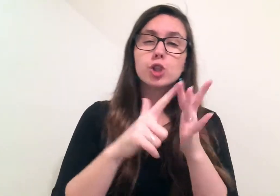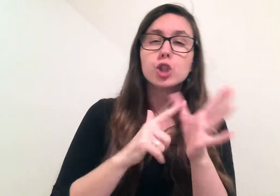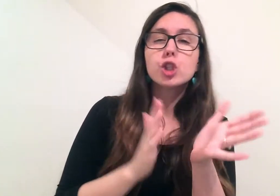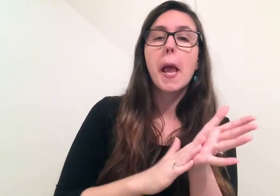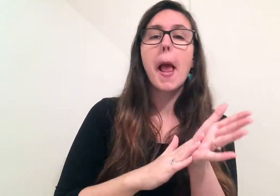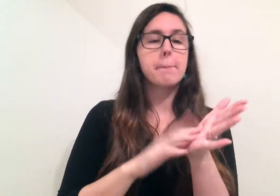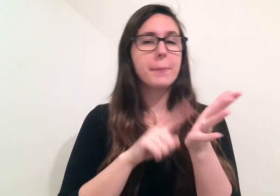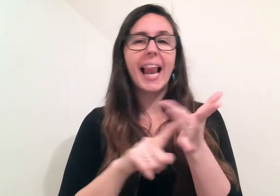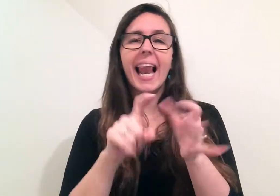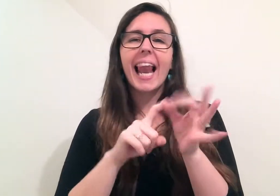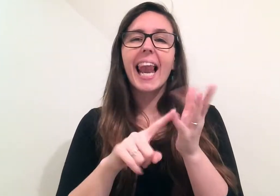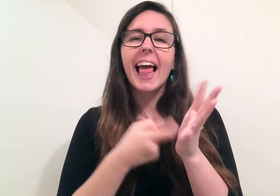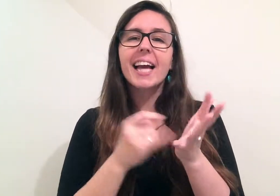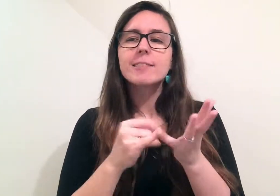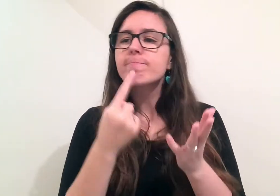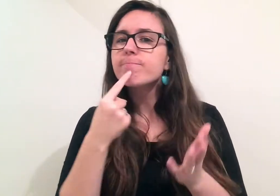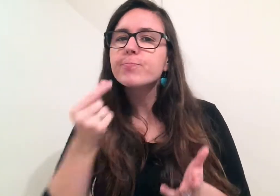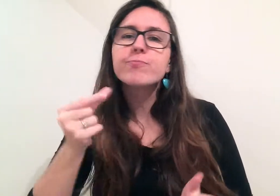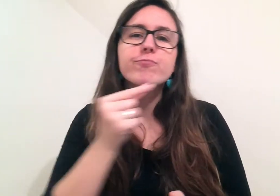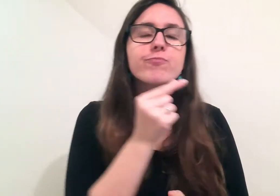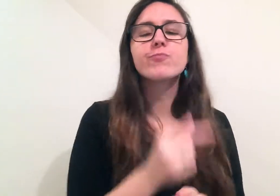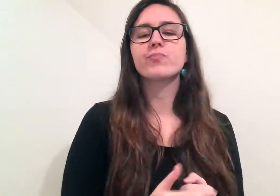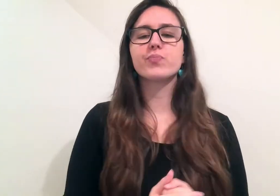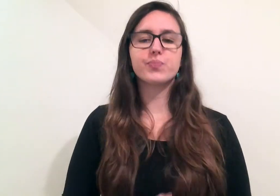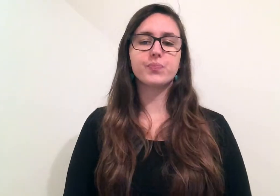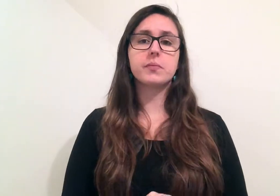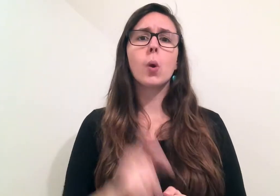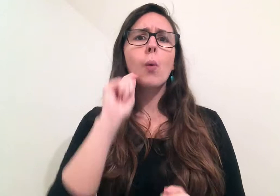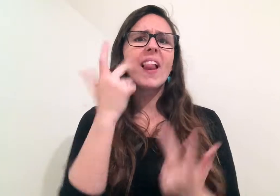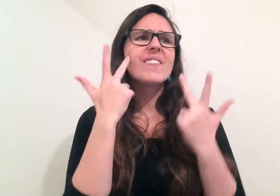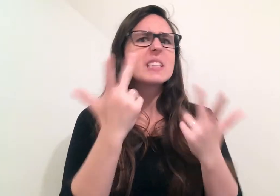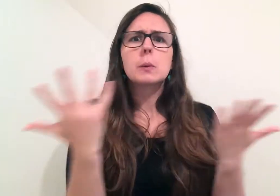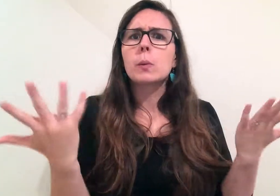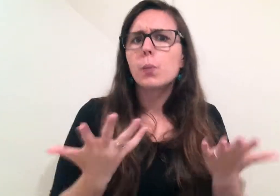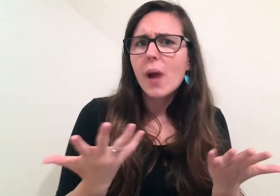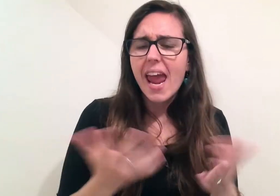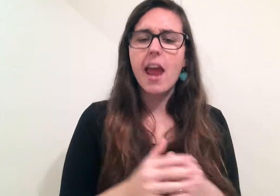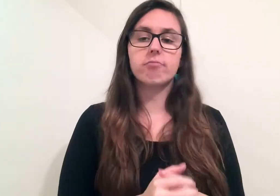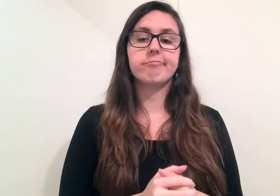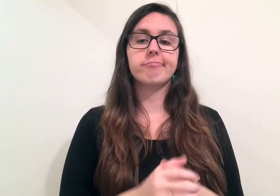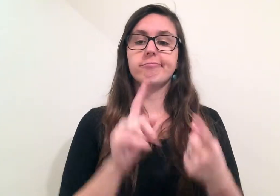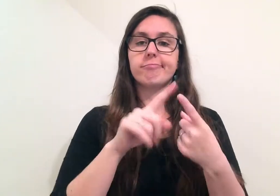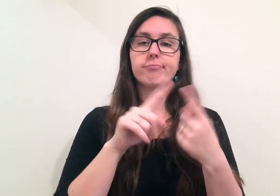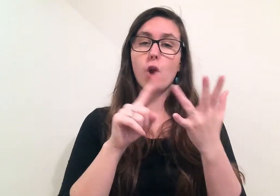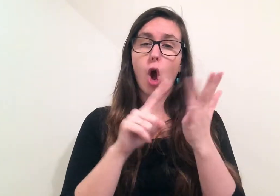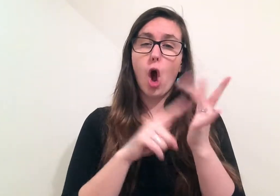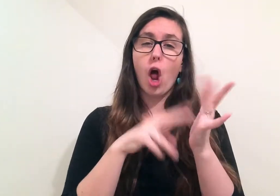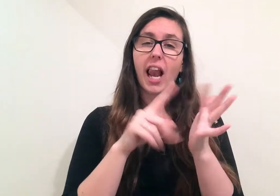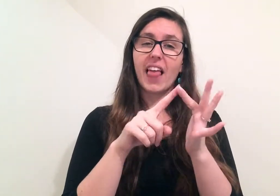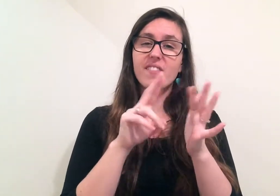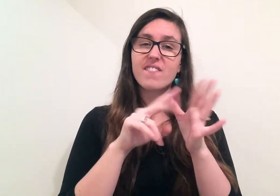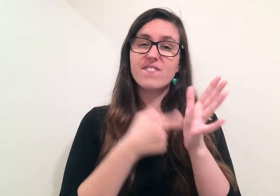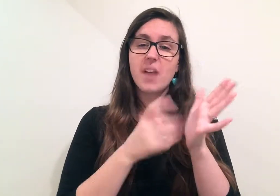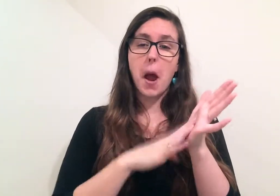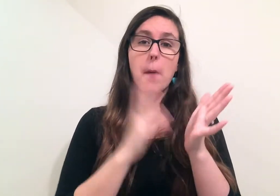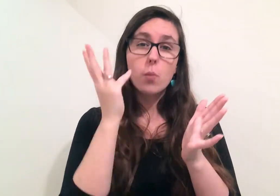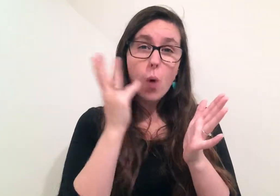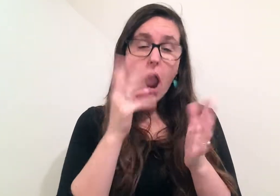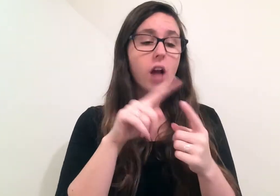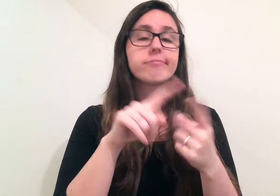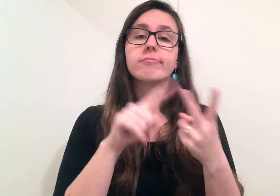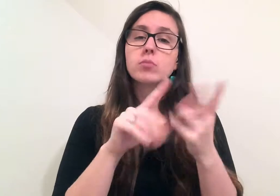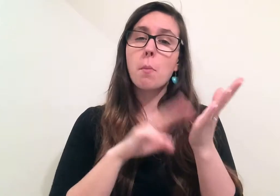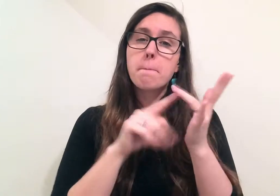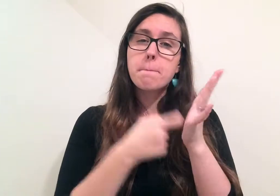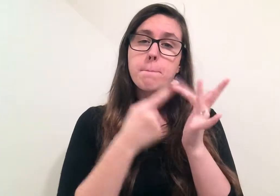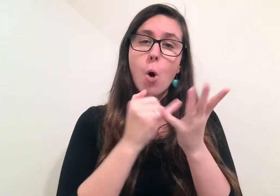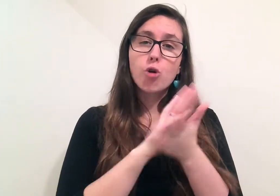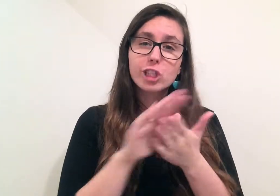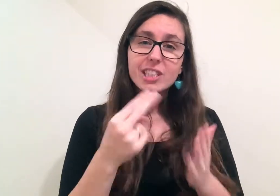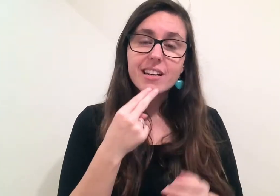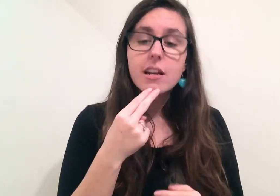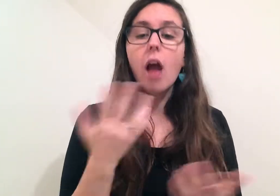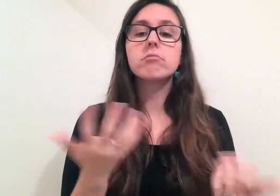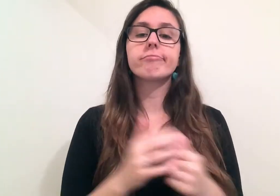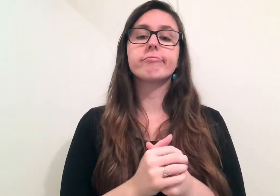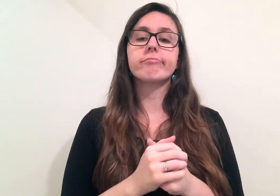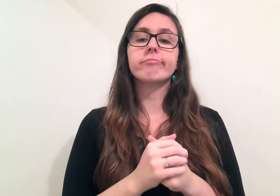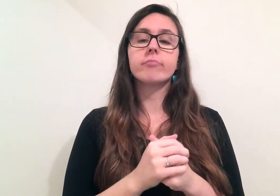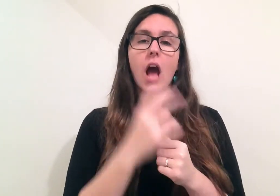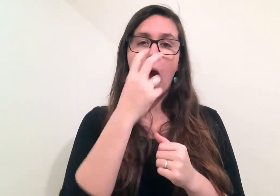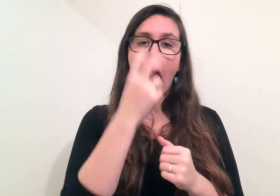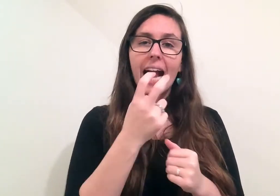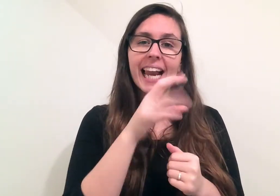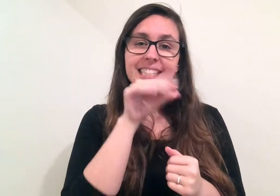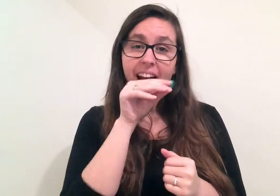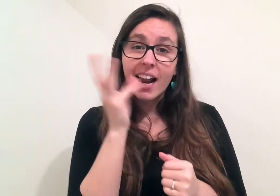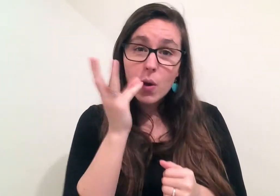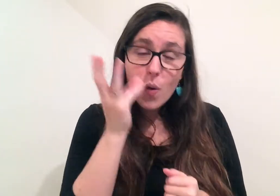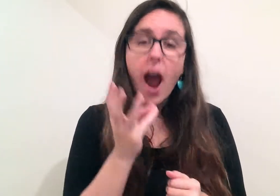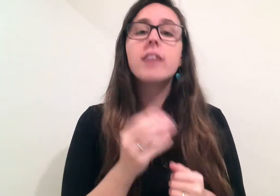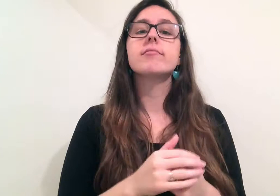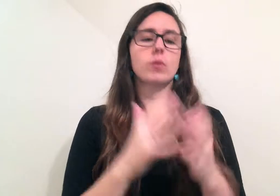jam and liqueurs. We will visit the following places; Olive Farm Wines, Morish Nuts, Ugly Duckling Wines,